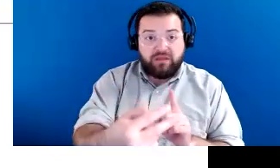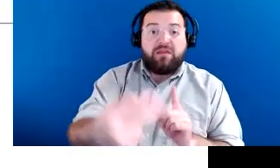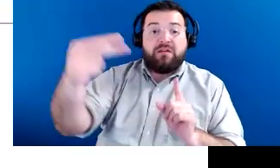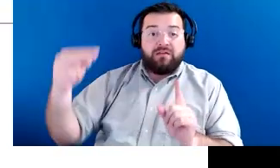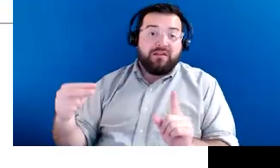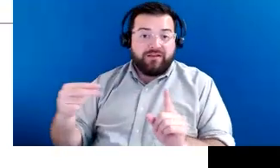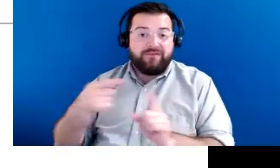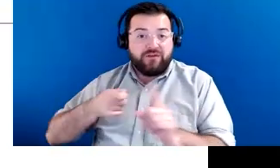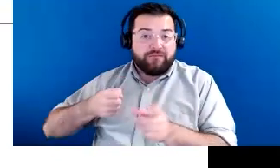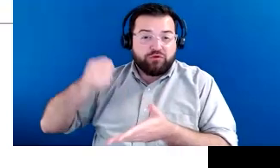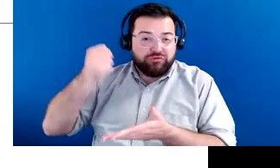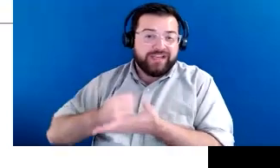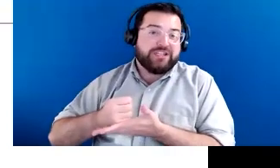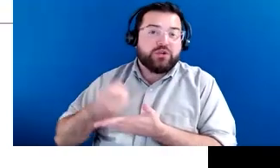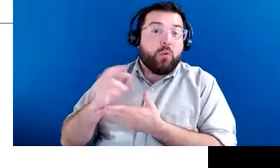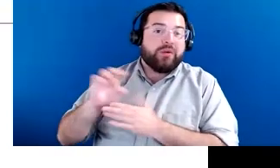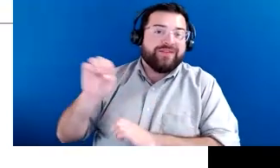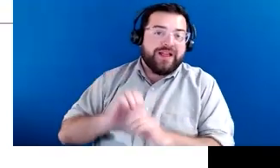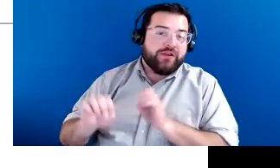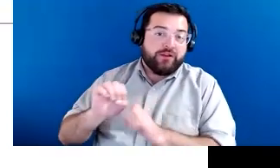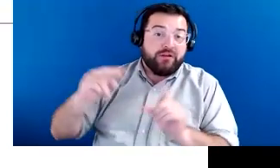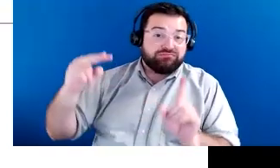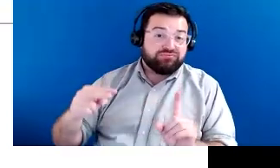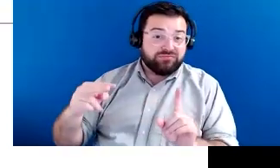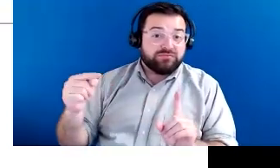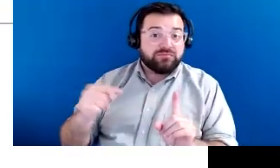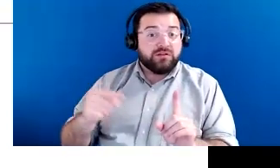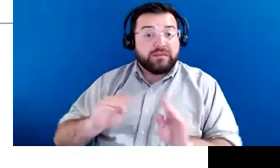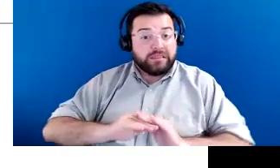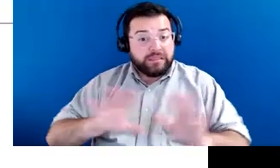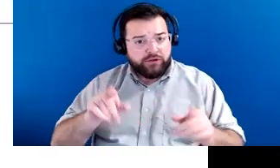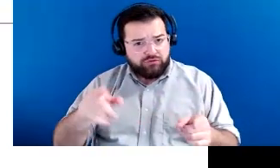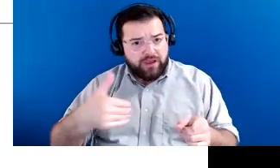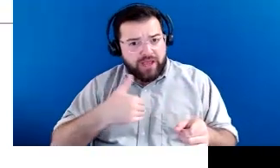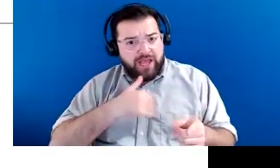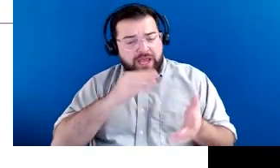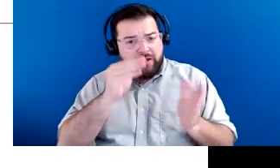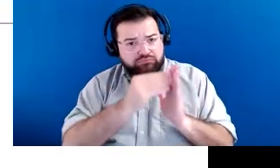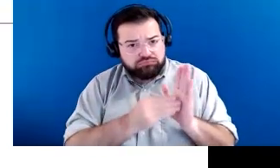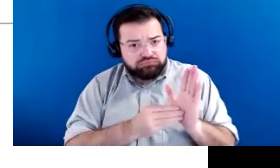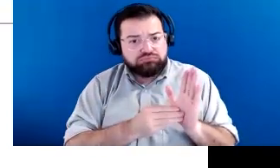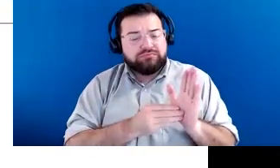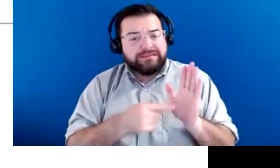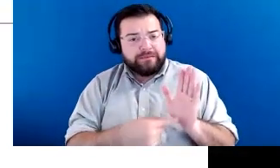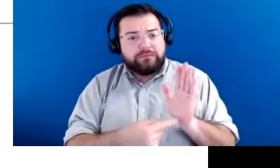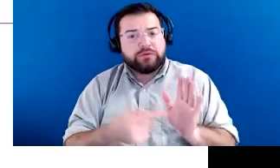or an evaluator point of view, is it clear? Do you have documented instances of it in your class